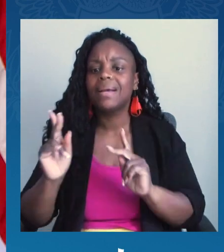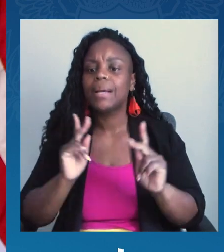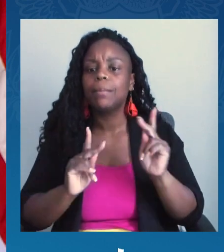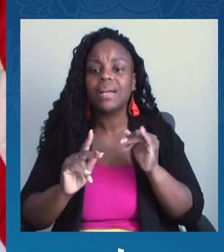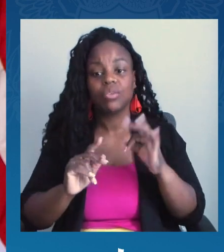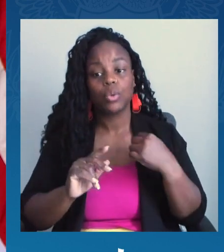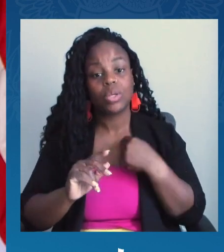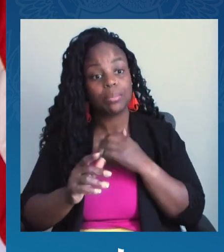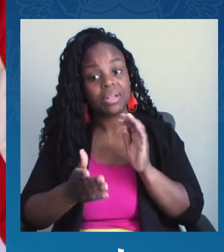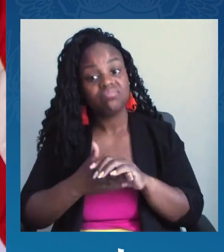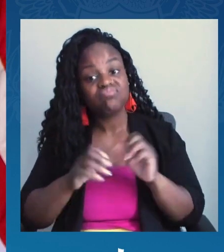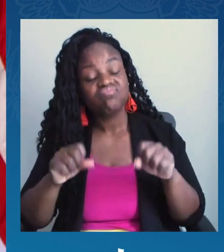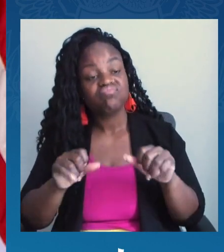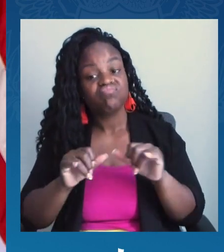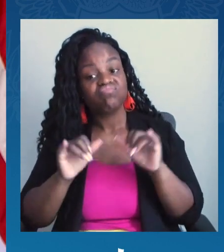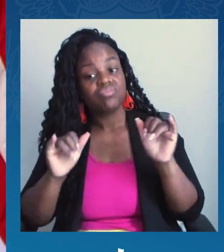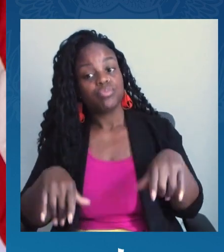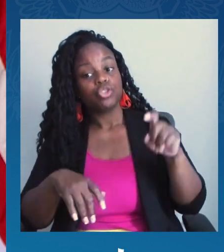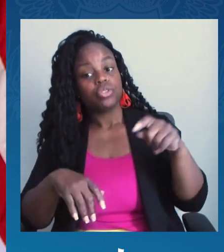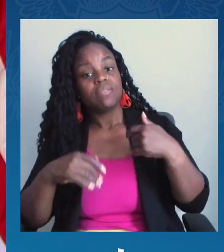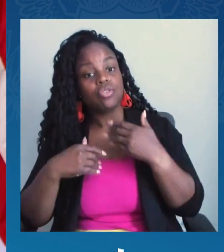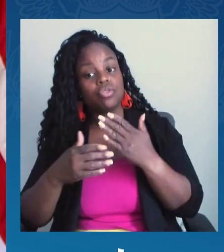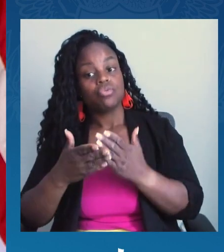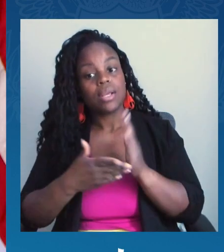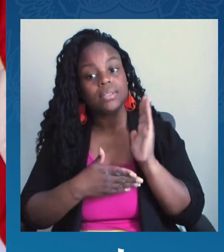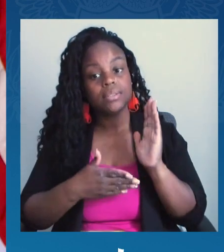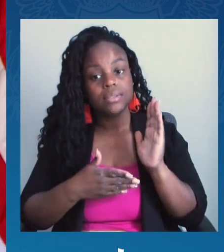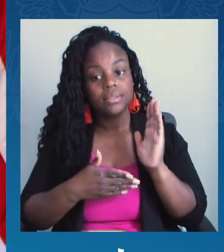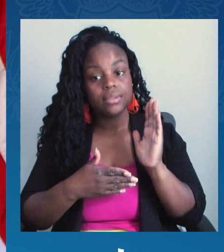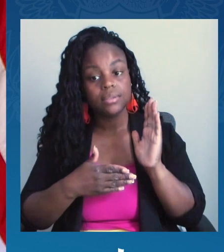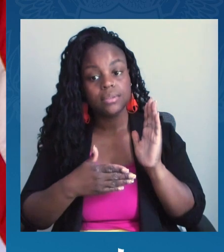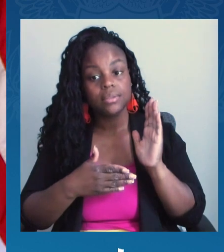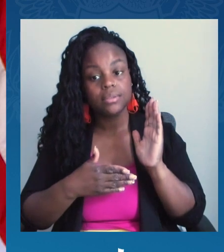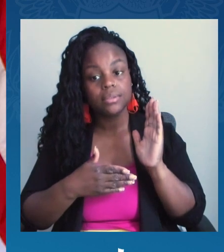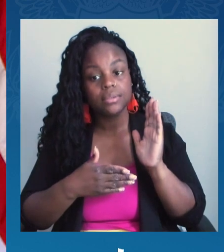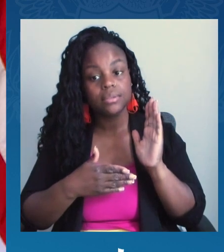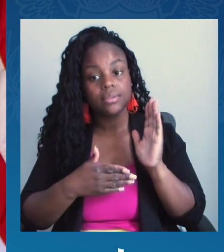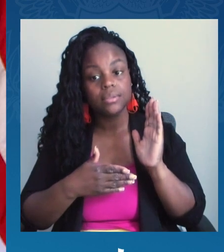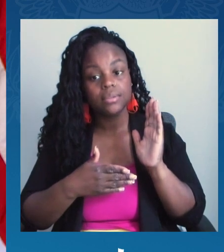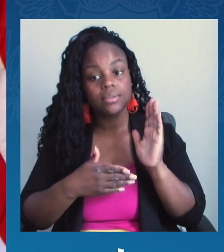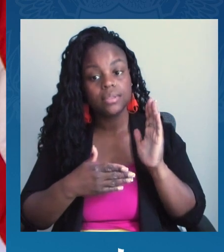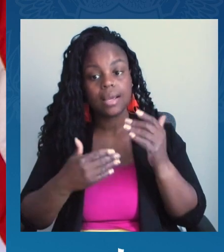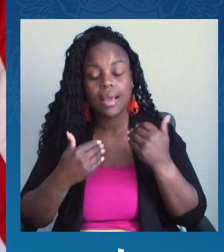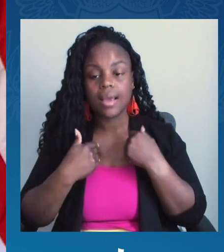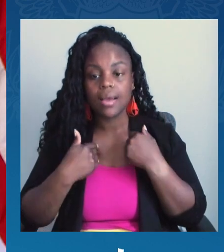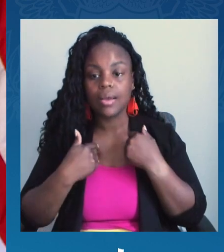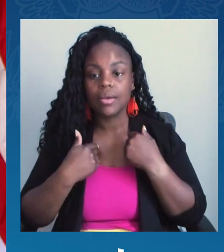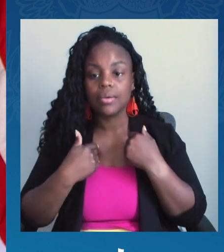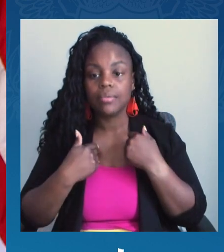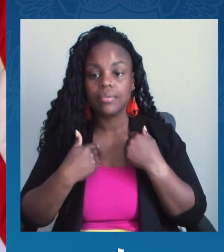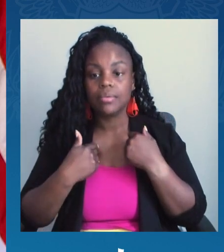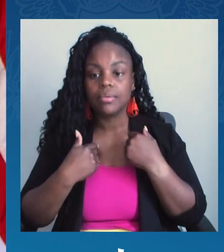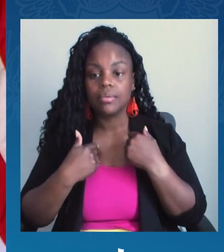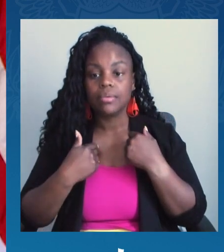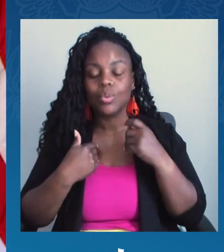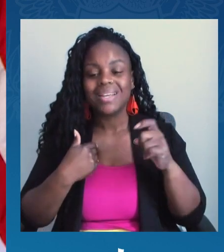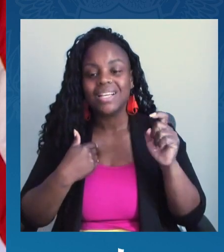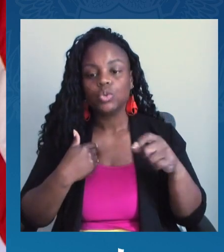should have a right to bring those cases where there is merit. We need to have background checks. Think about it.